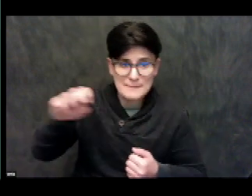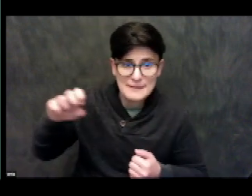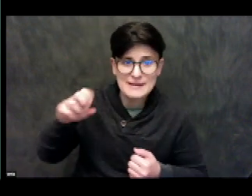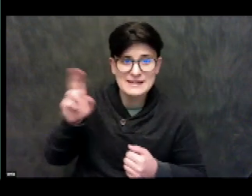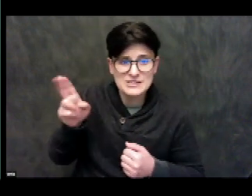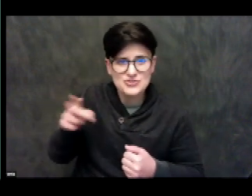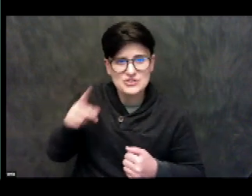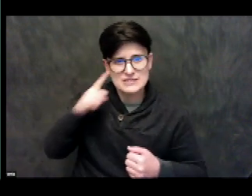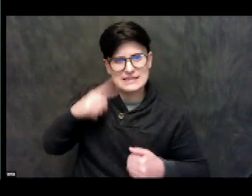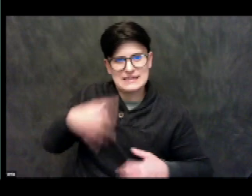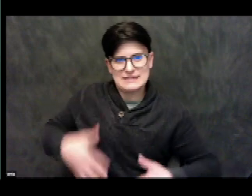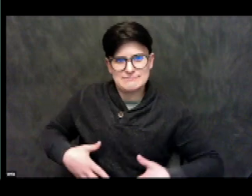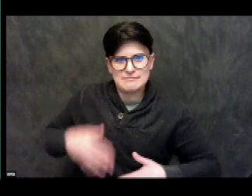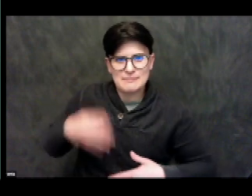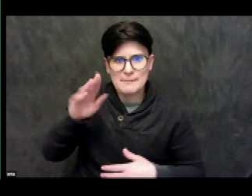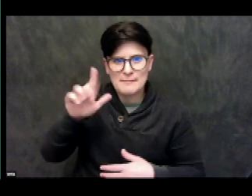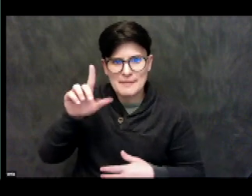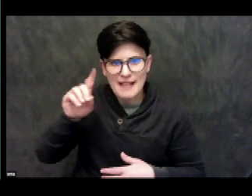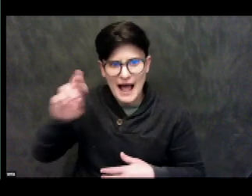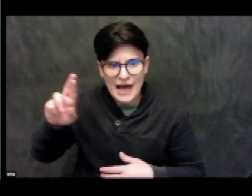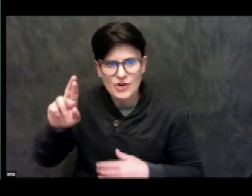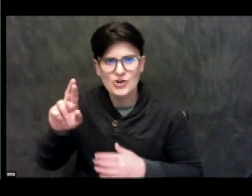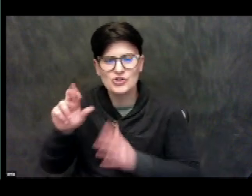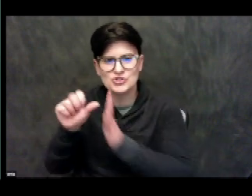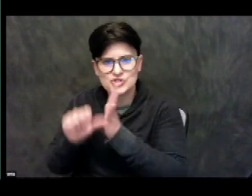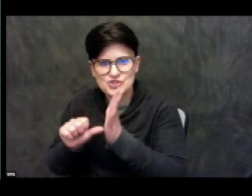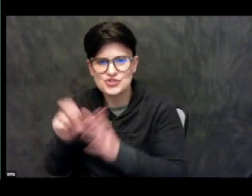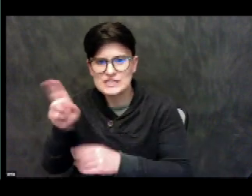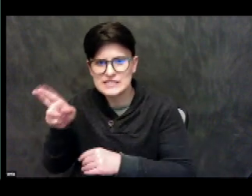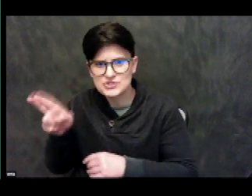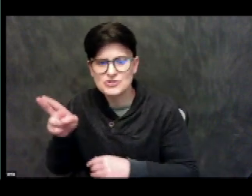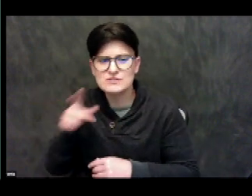is and how we can modify that and make sure that it works well in pregnancy.